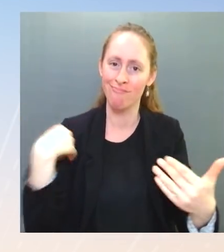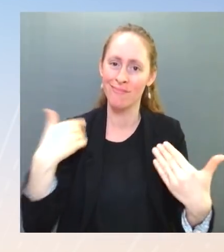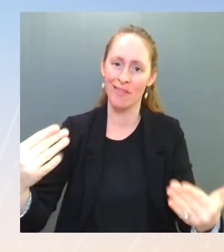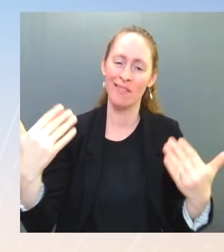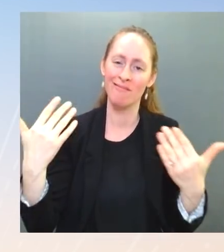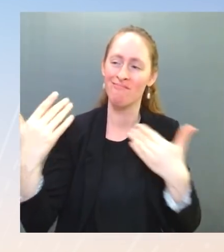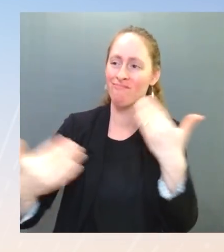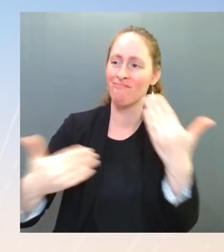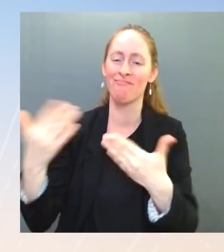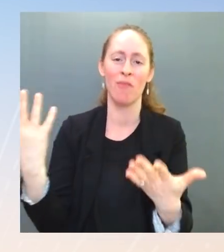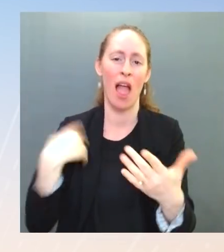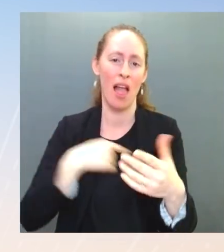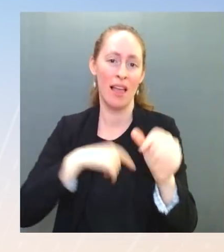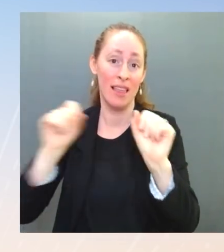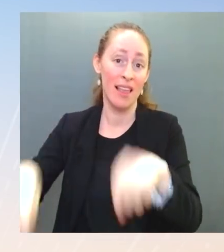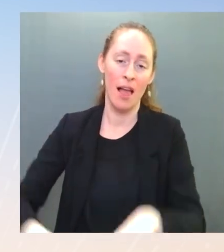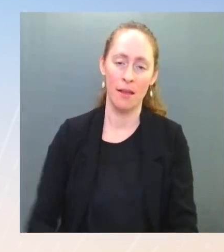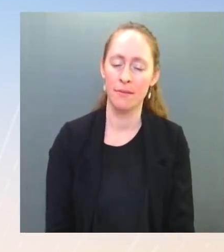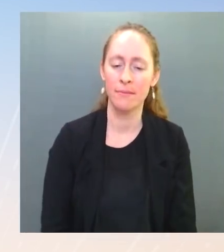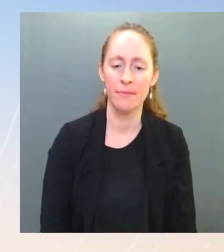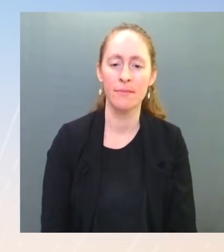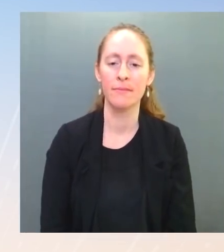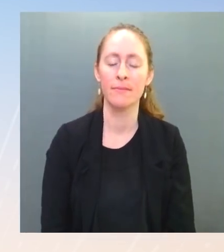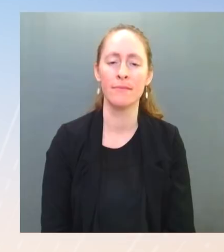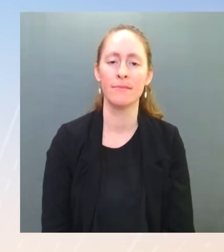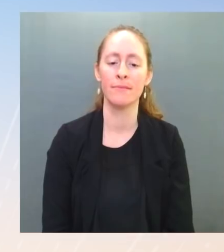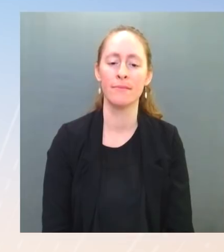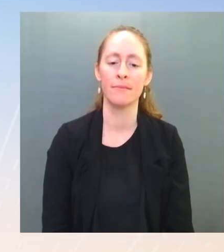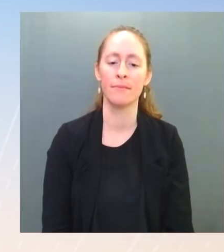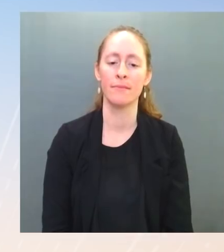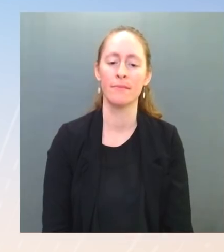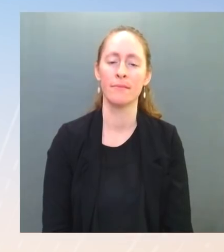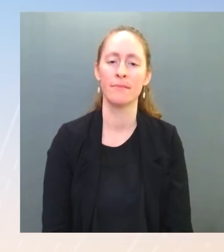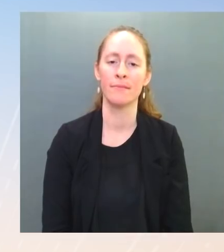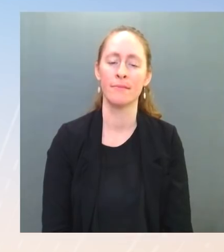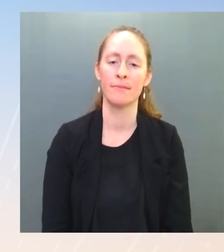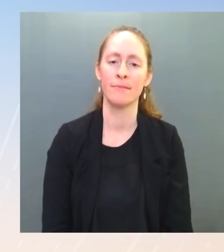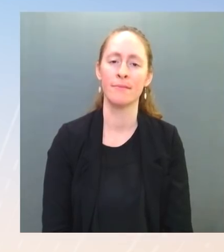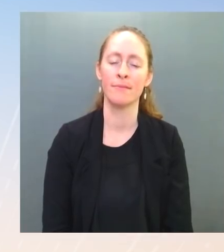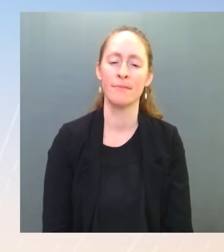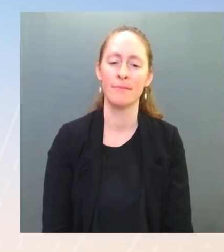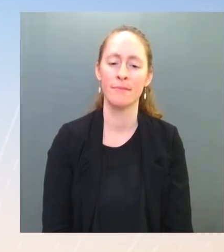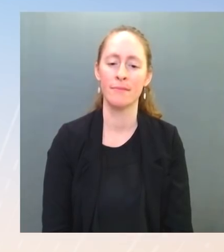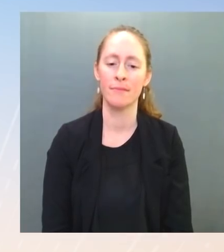that the President had earlier today with the Prime Minister of India. A senior Administration official did brief us earlier today,